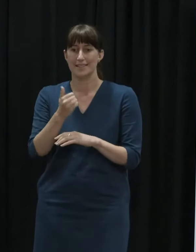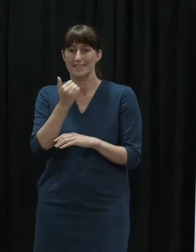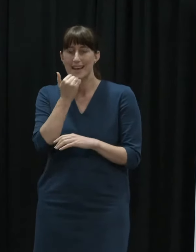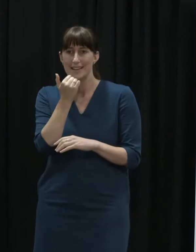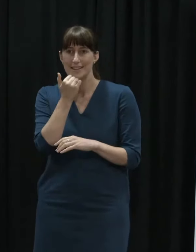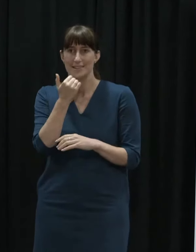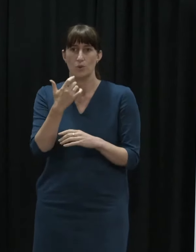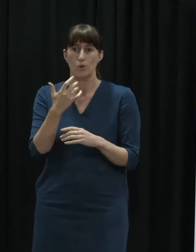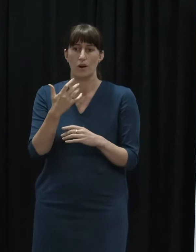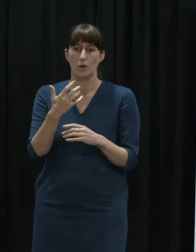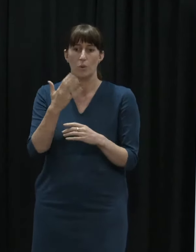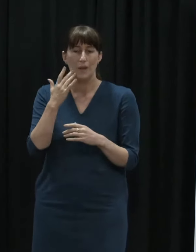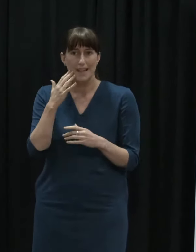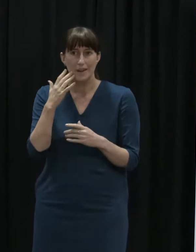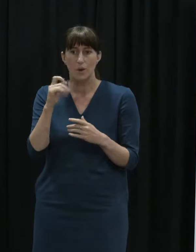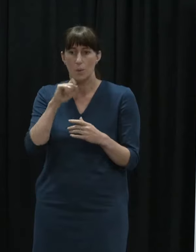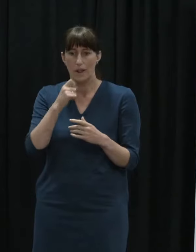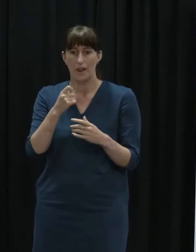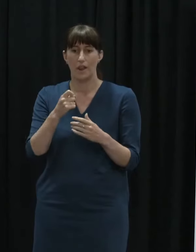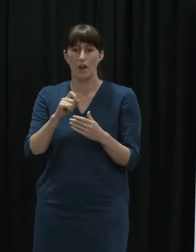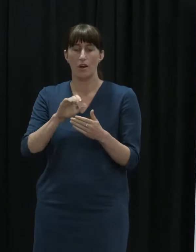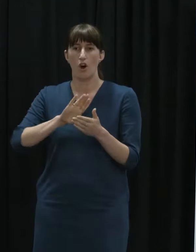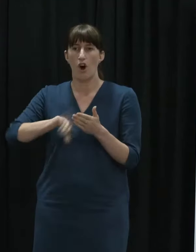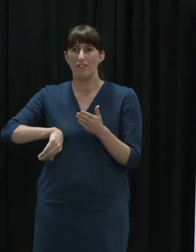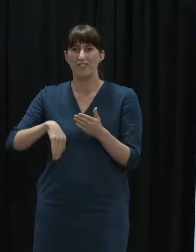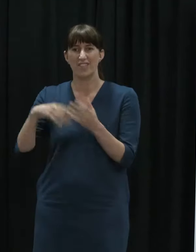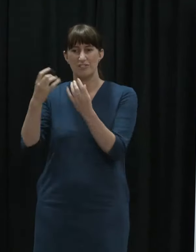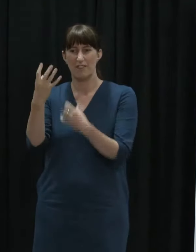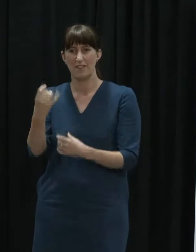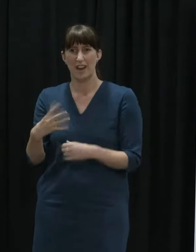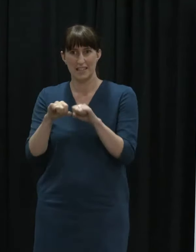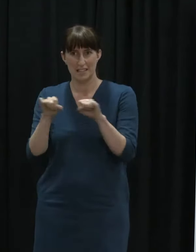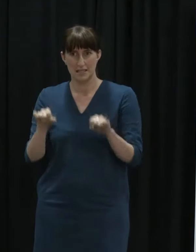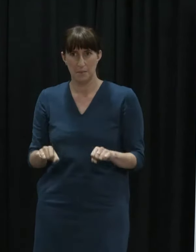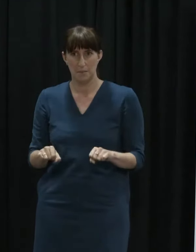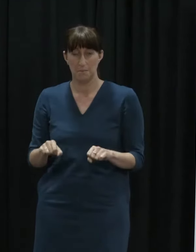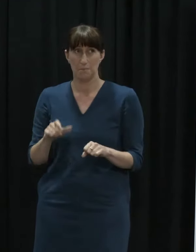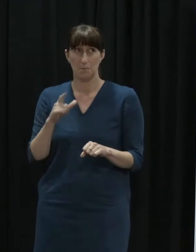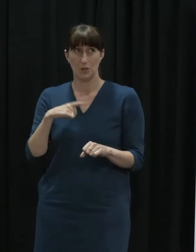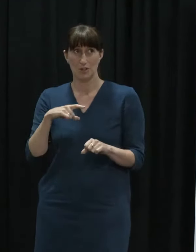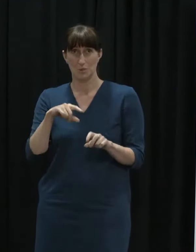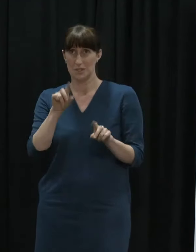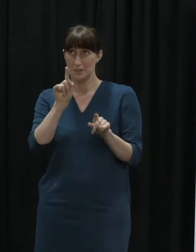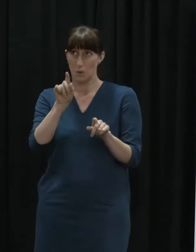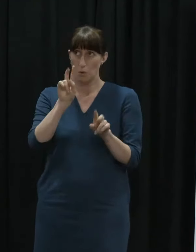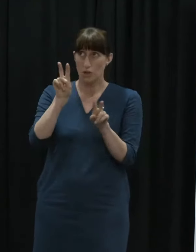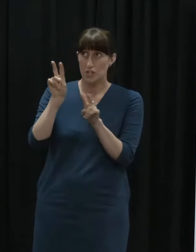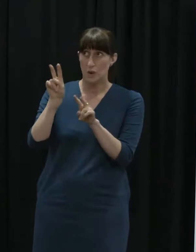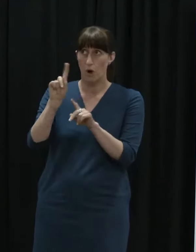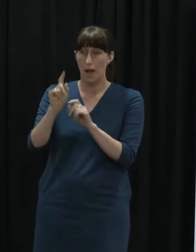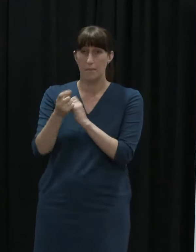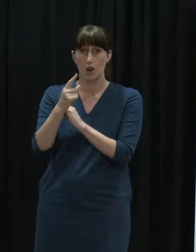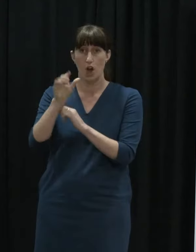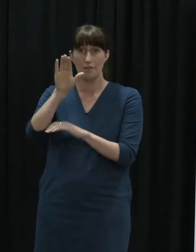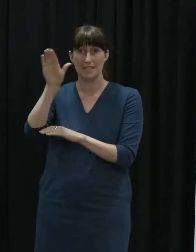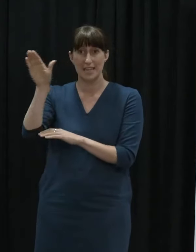around the idea they would be removed at any point, or the CPF framework no longer in existence, because we're still